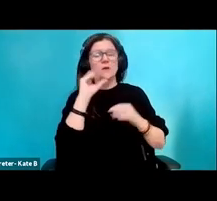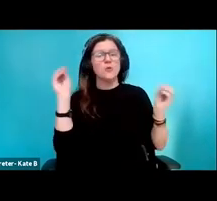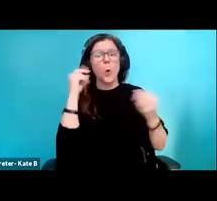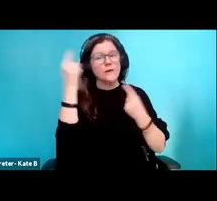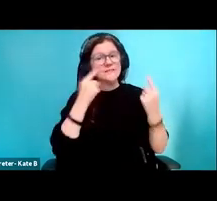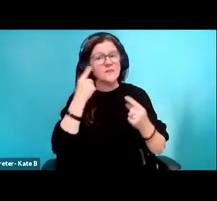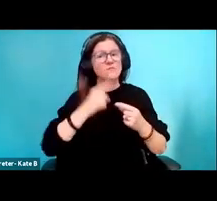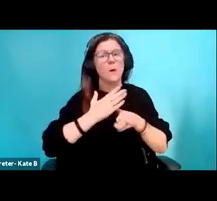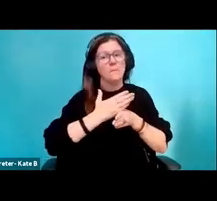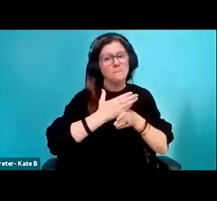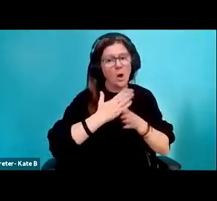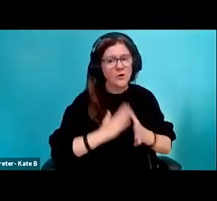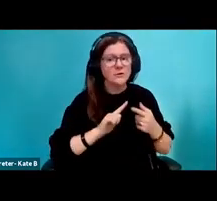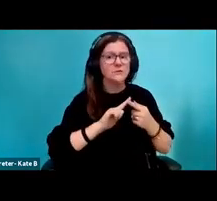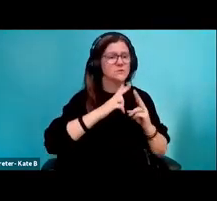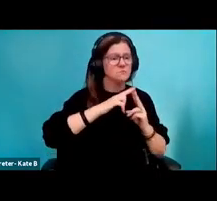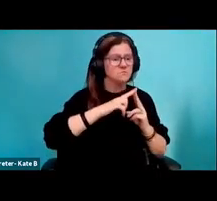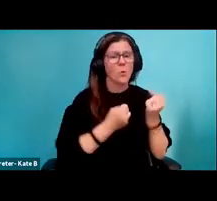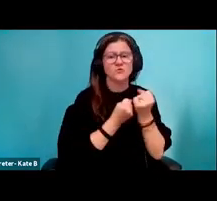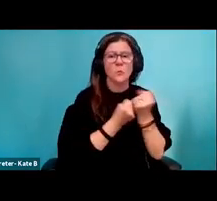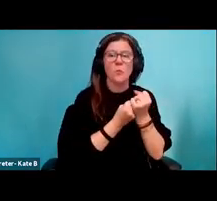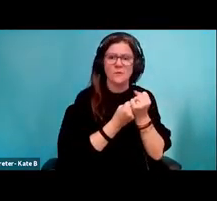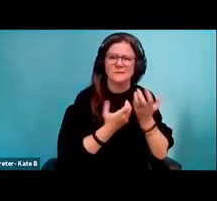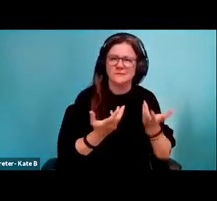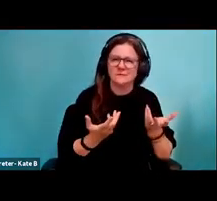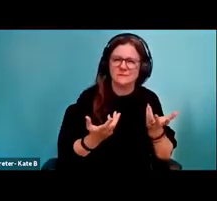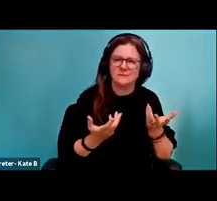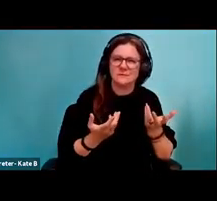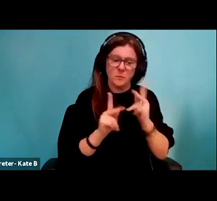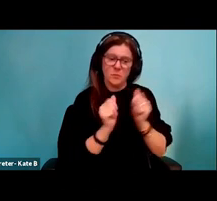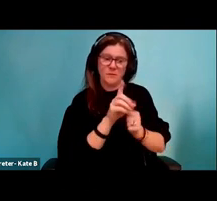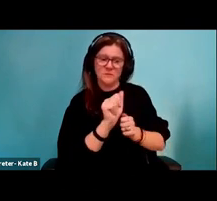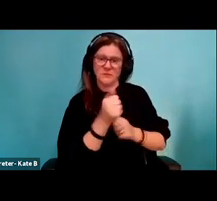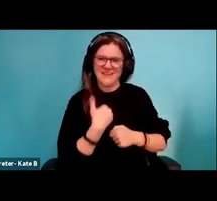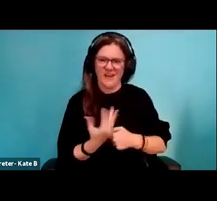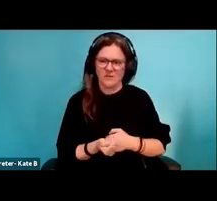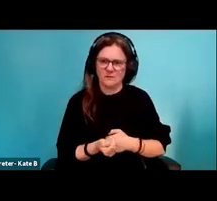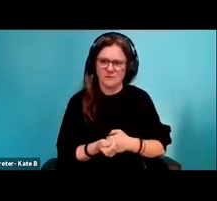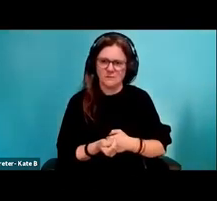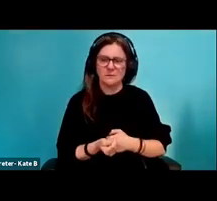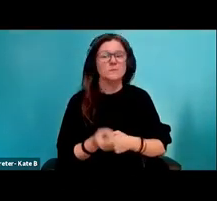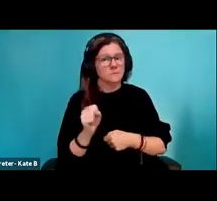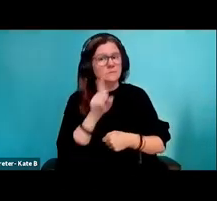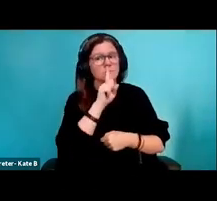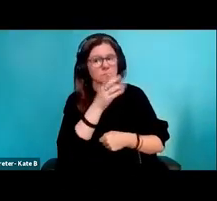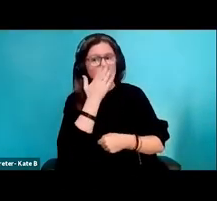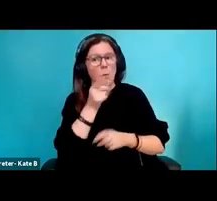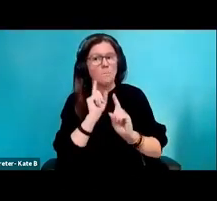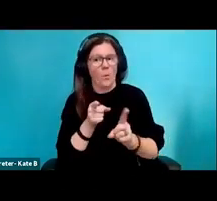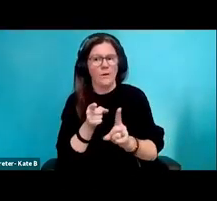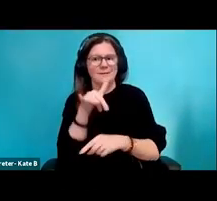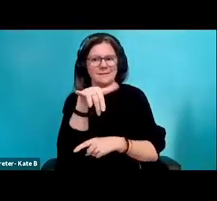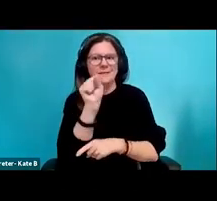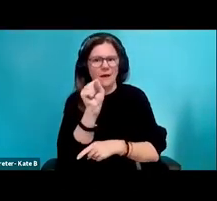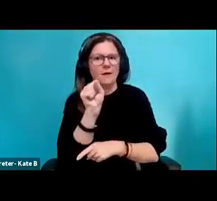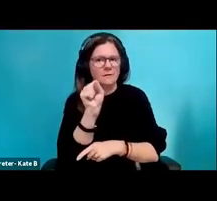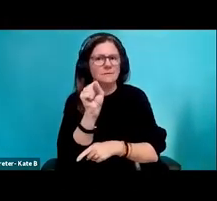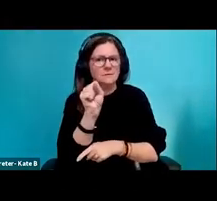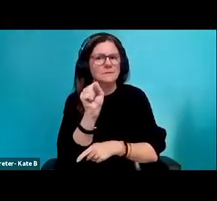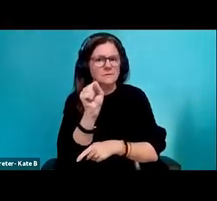that pregnant woman have." All really good points and really hone in on what the conversation